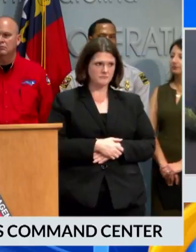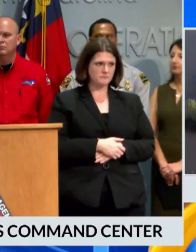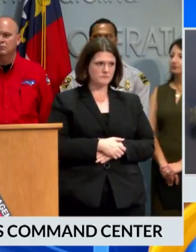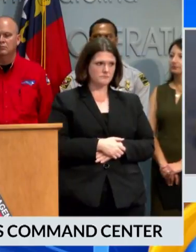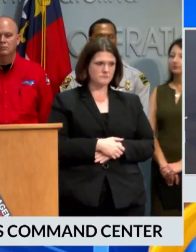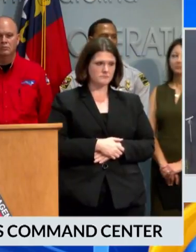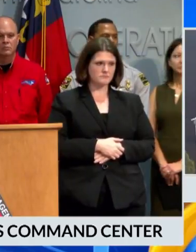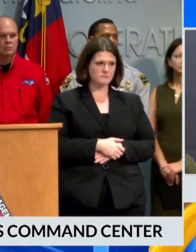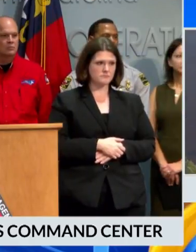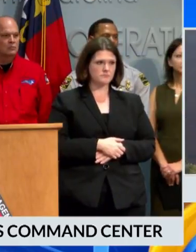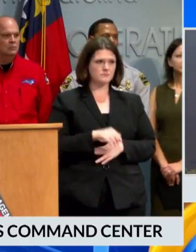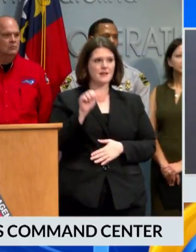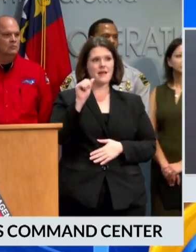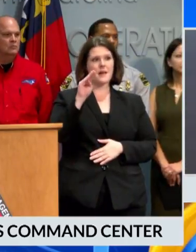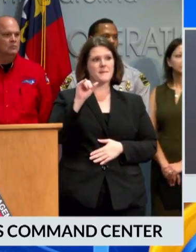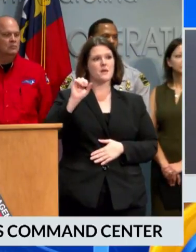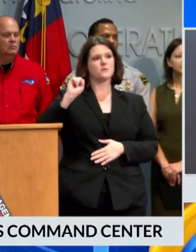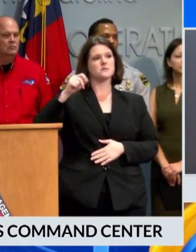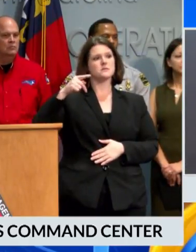PLANS EVER CAN NO MAJOR ISSUES.